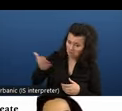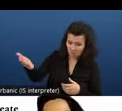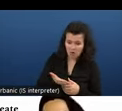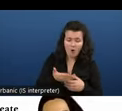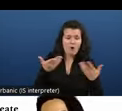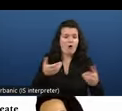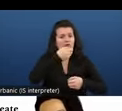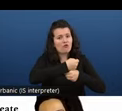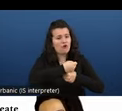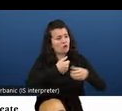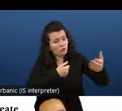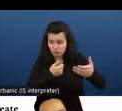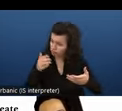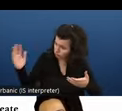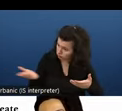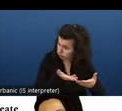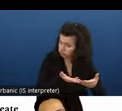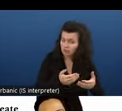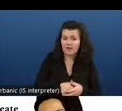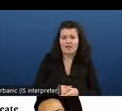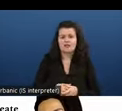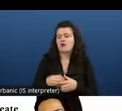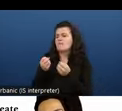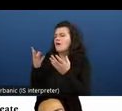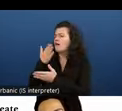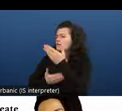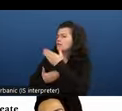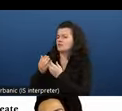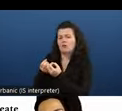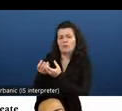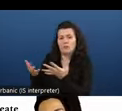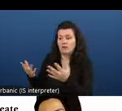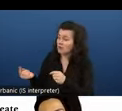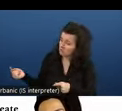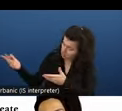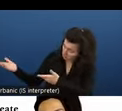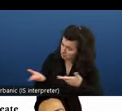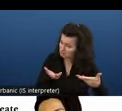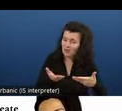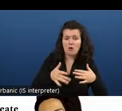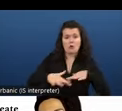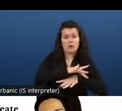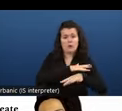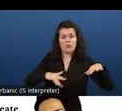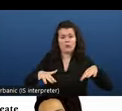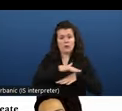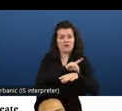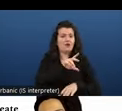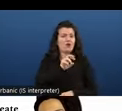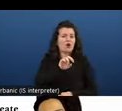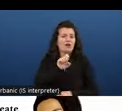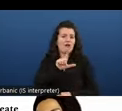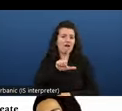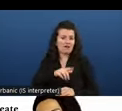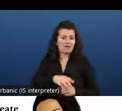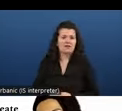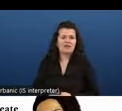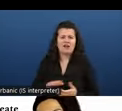multiple disabilities. And there are about, they're about 30 to 35 people today, and that